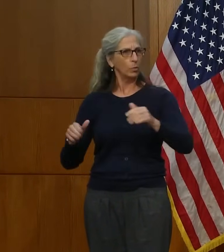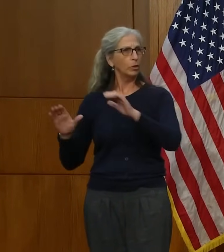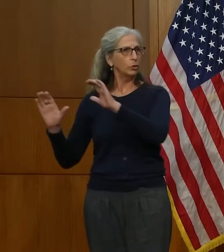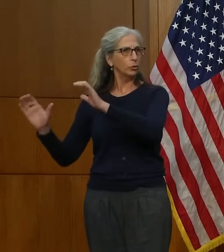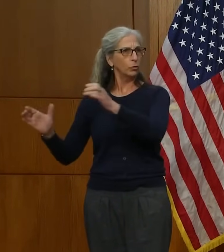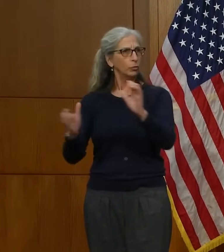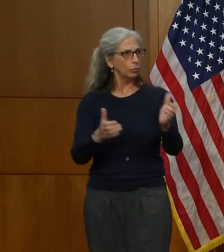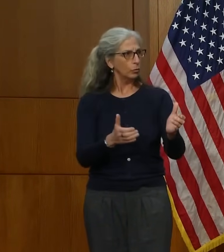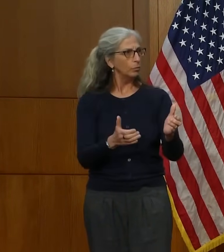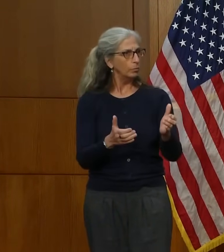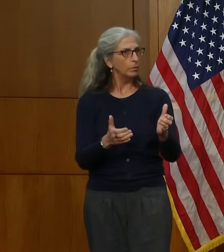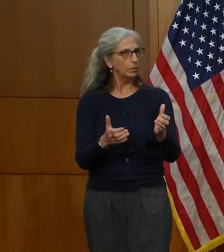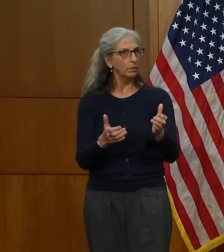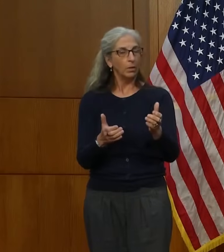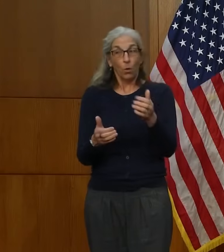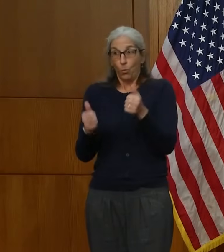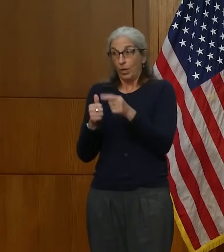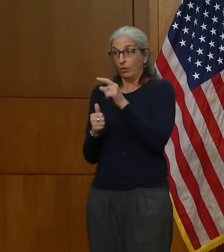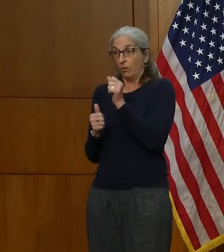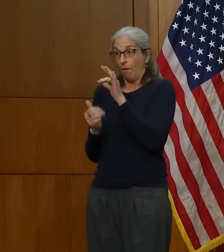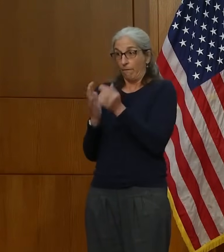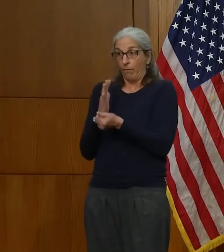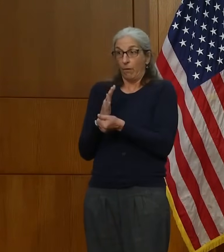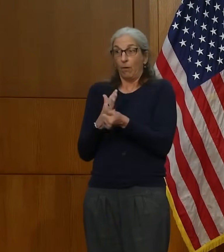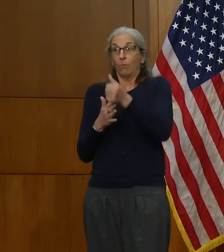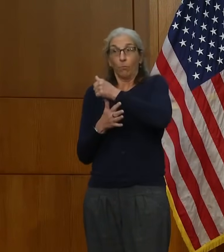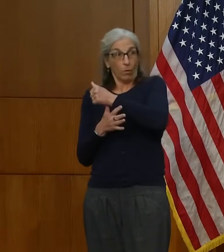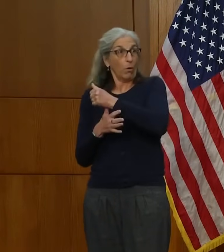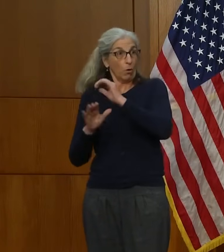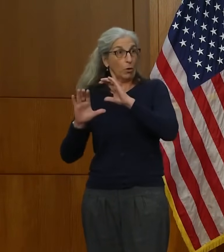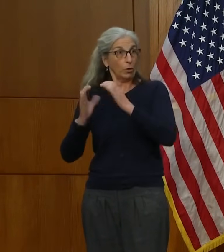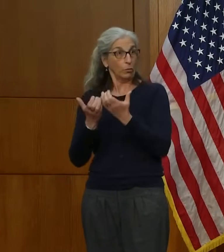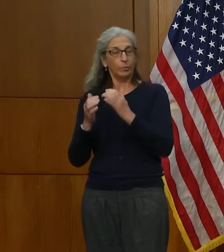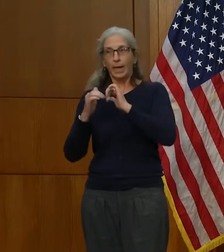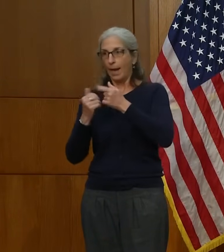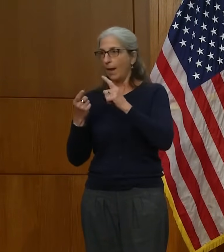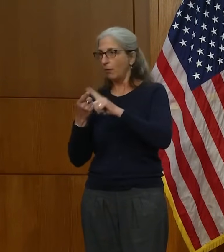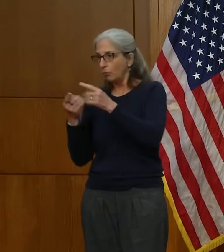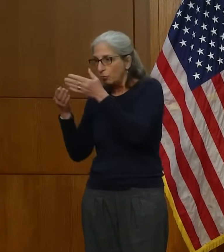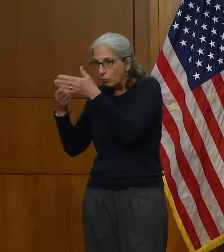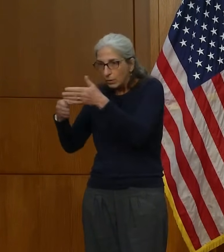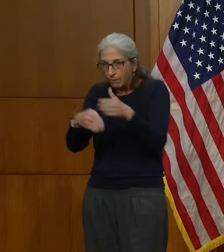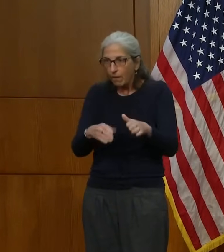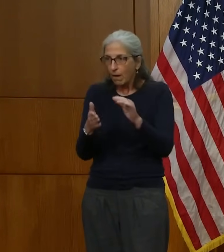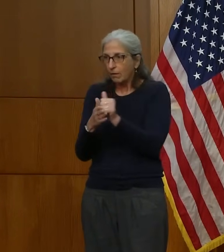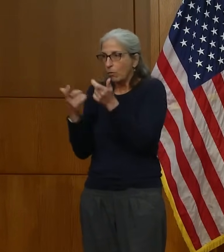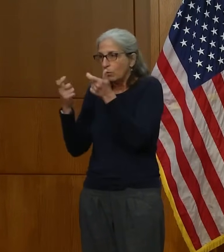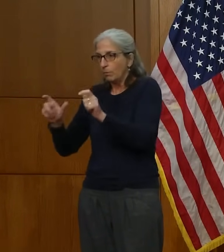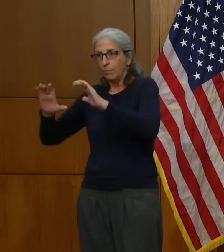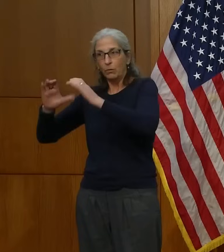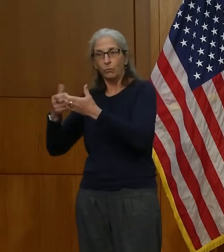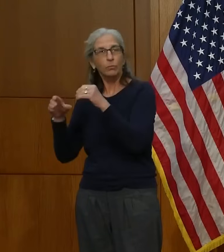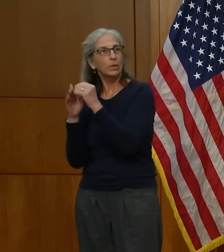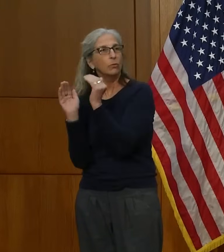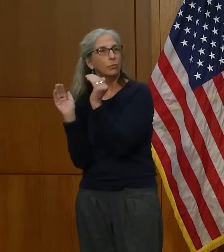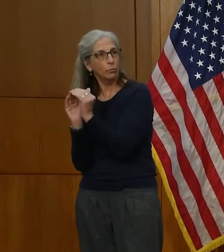WE DO HAVE A PROCESS IN PLACE TO DETERMINE WHICH GROUPS WOULD BE SOME OF THE PRIORITY GROUPS